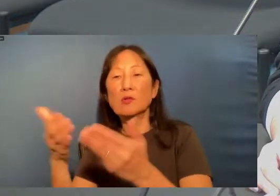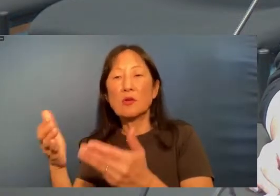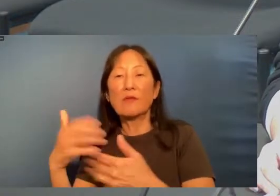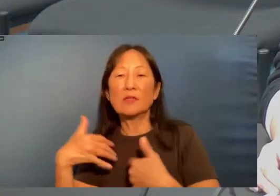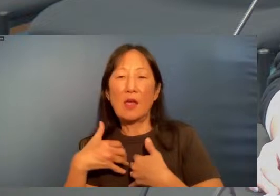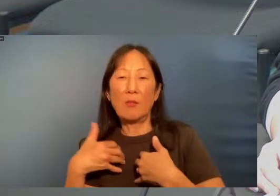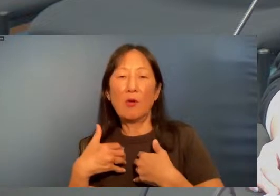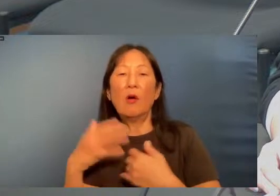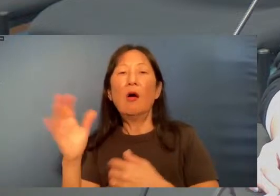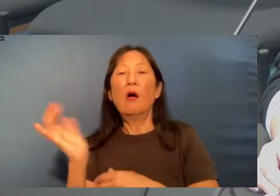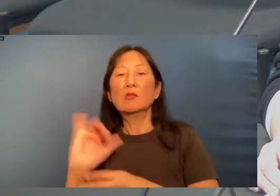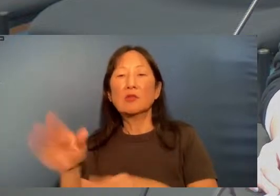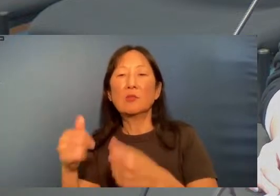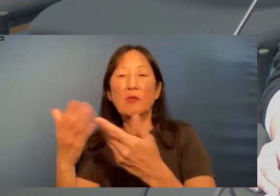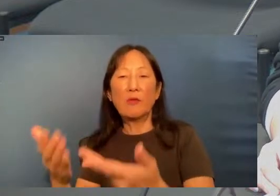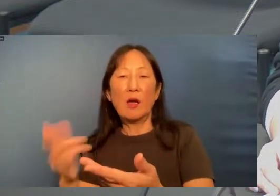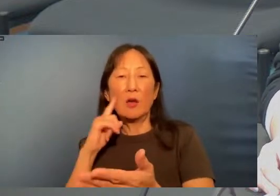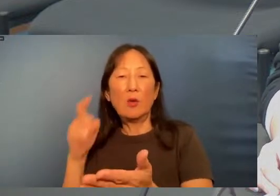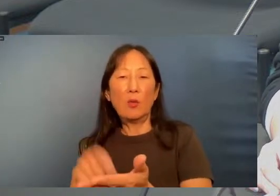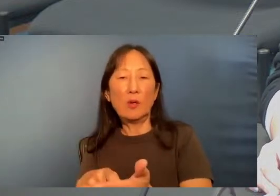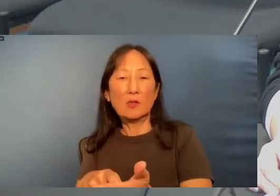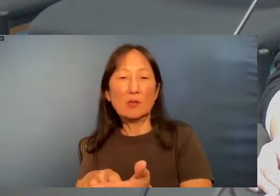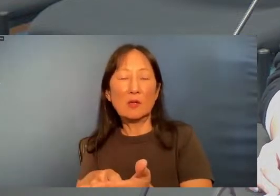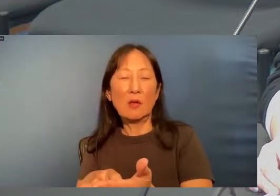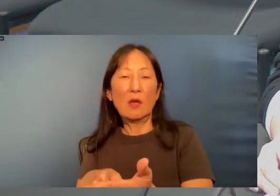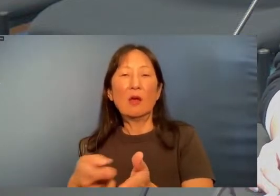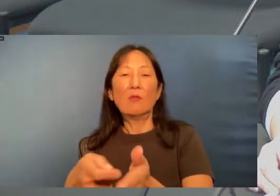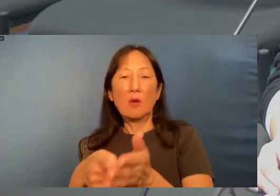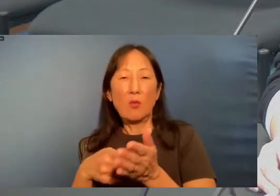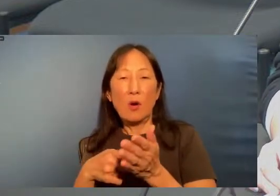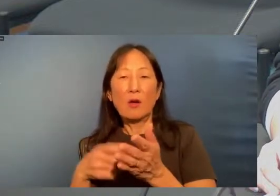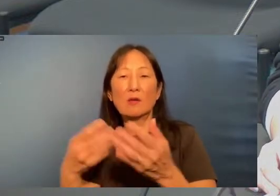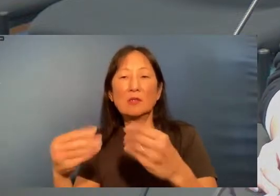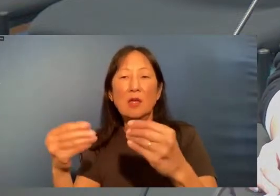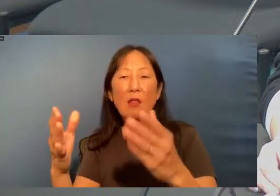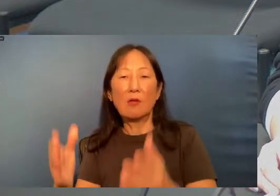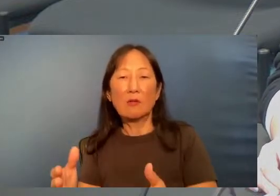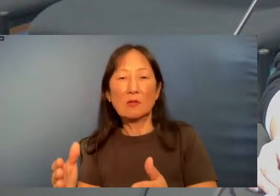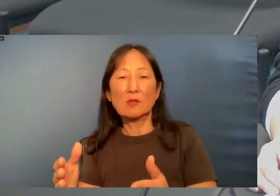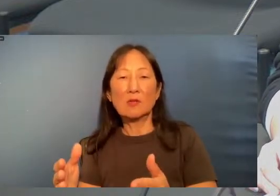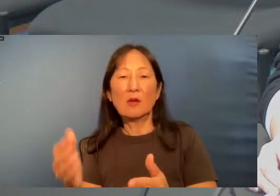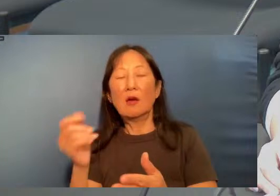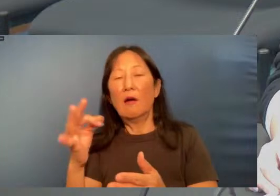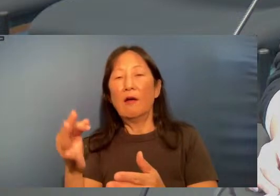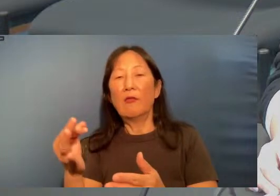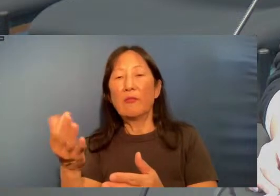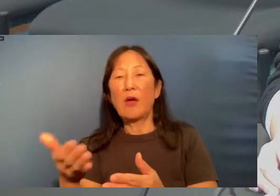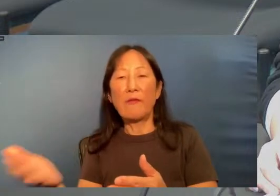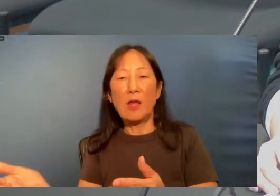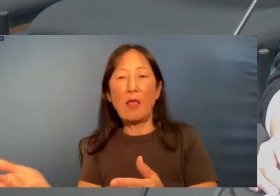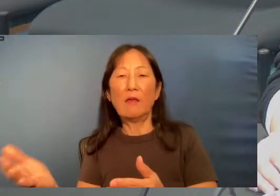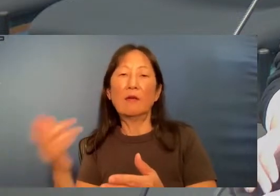To also provide the notice and require sellers of paraphernalia to provide the notice as well.